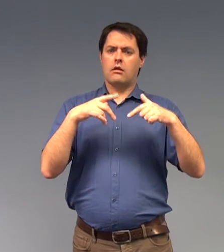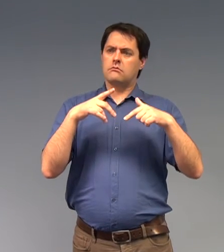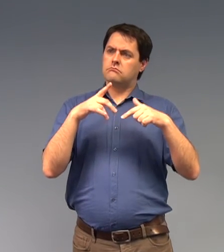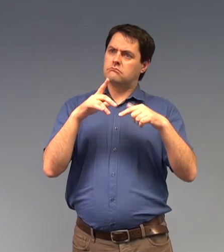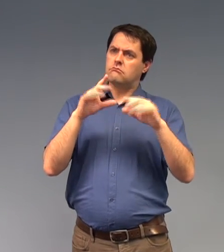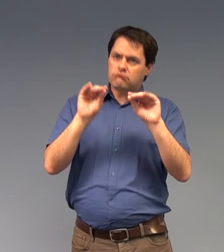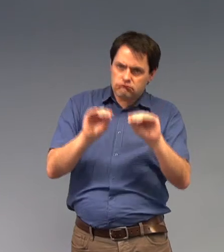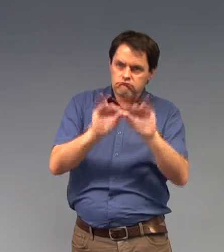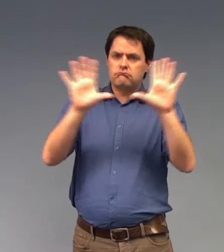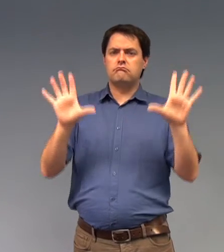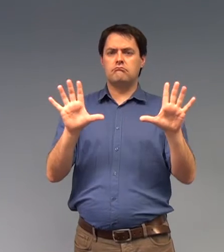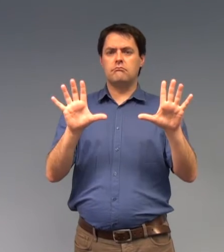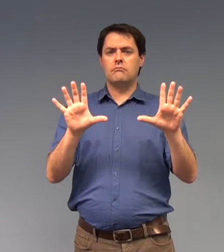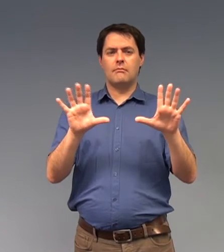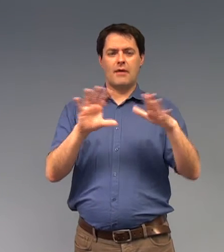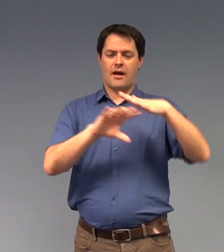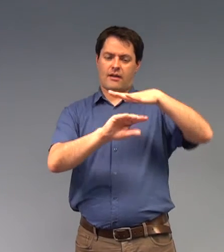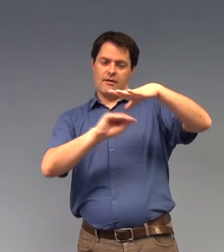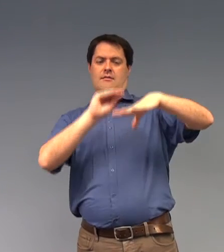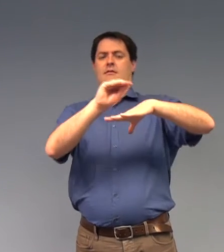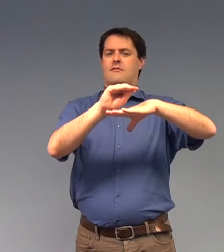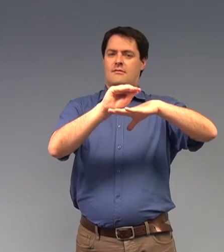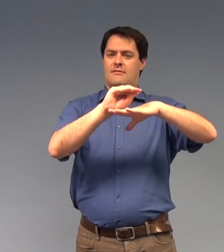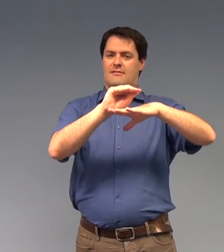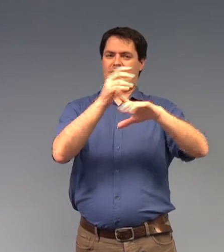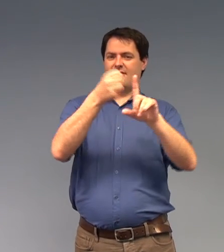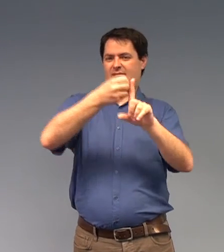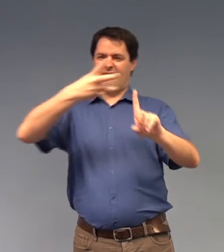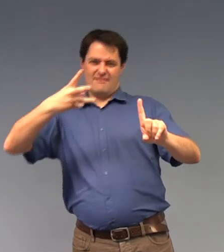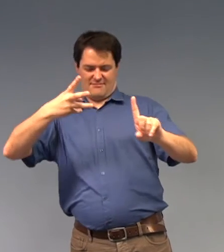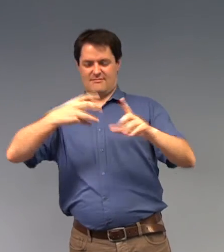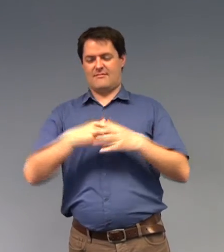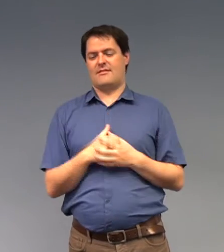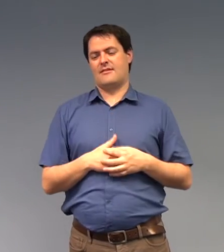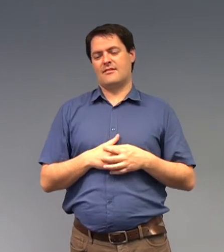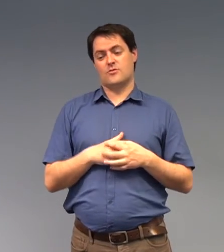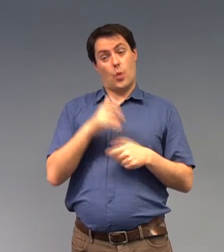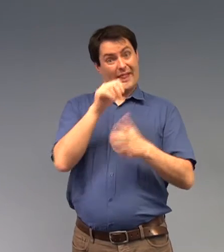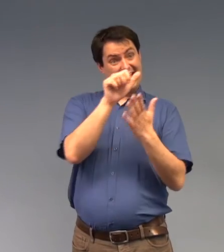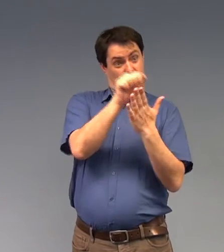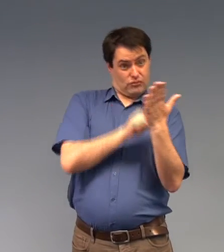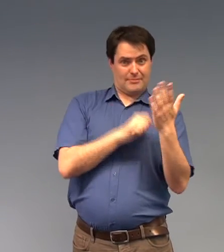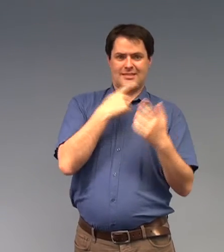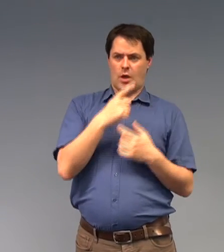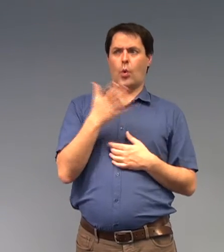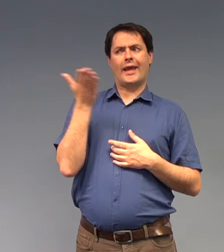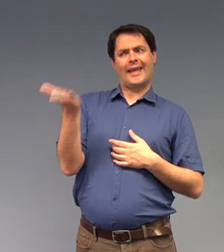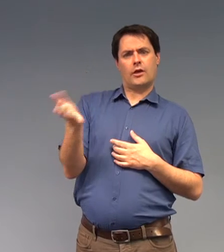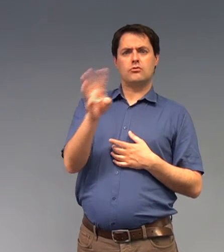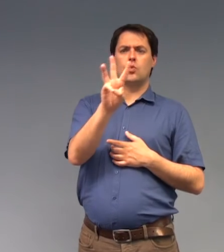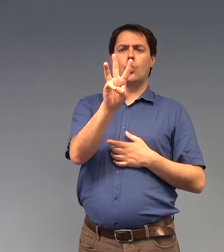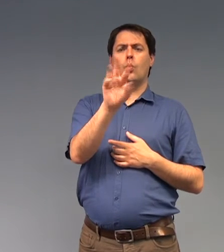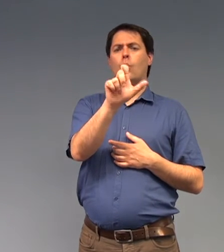So, here in these enrichments we see the role of the person made explicit with an explicature.